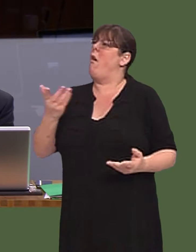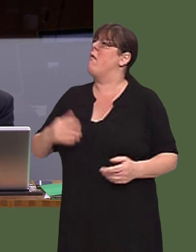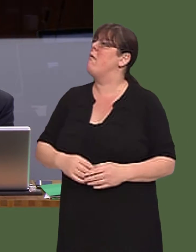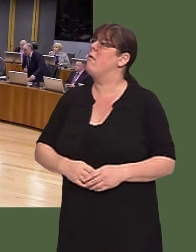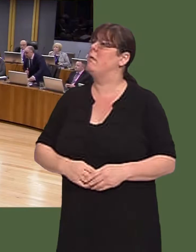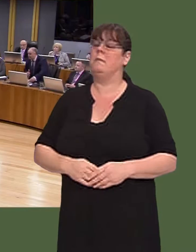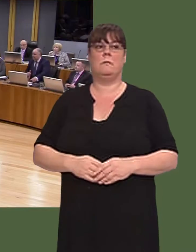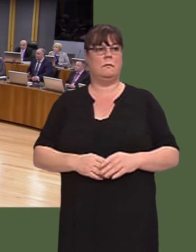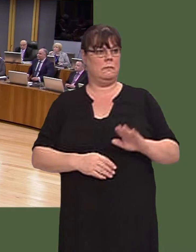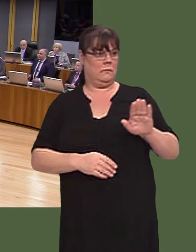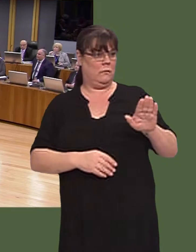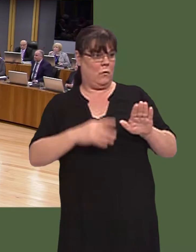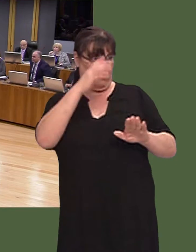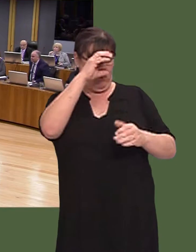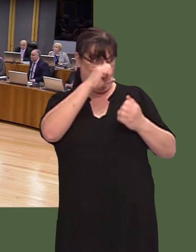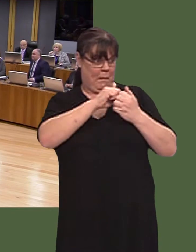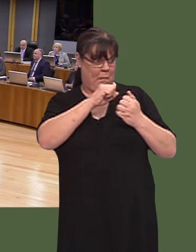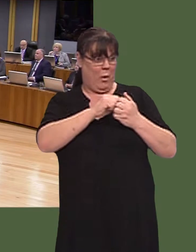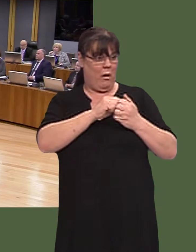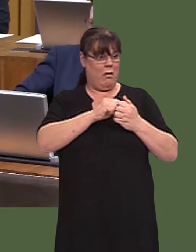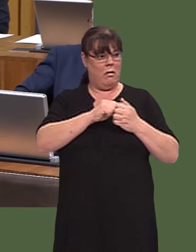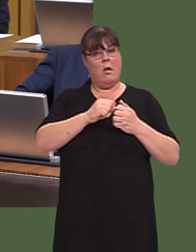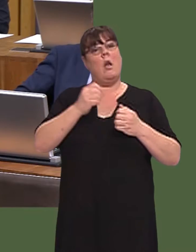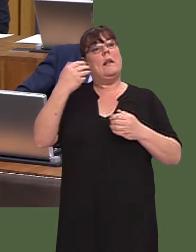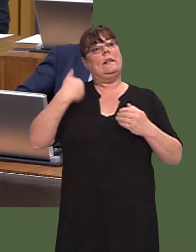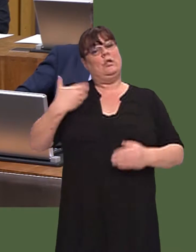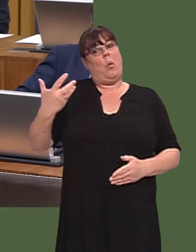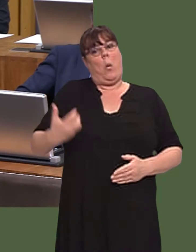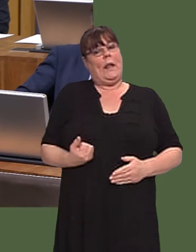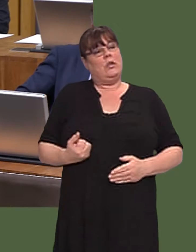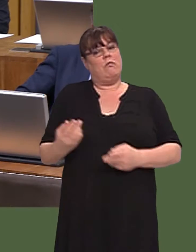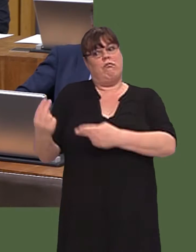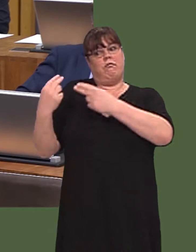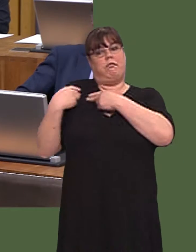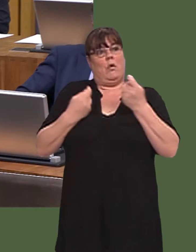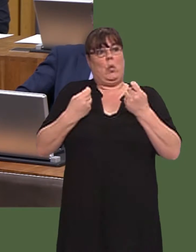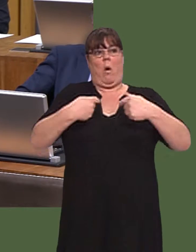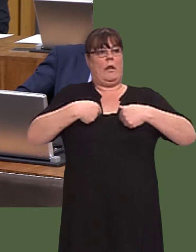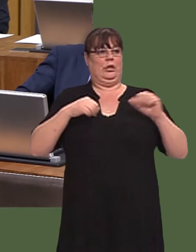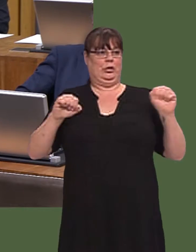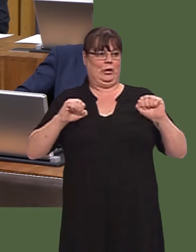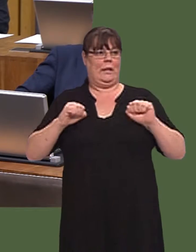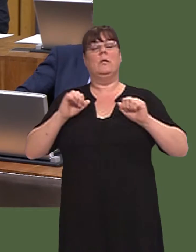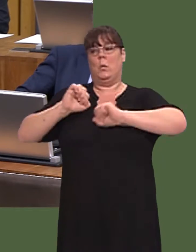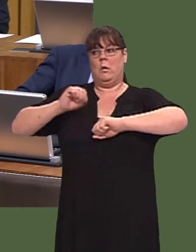Carwyn Jones: Bear in mind, of course, that teachersí pay and conditions have not been devolved and wonít be devolved until next year, so his party bears a responsibility